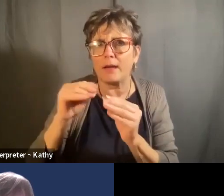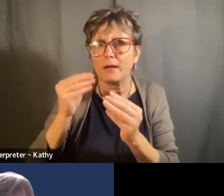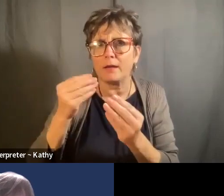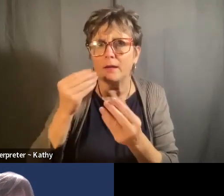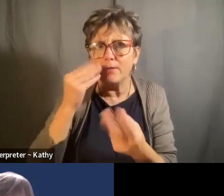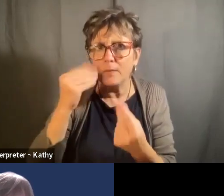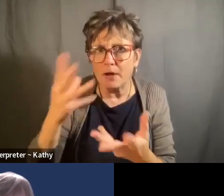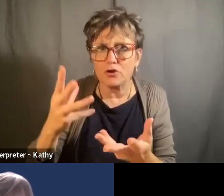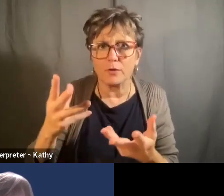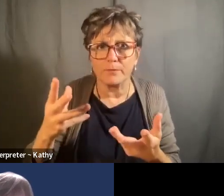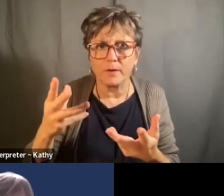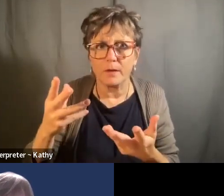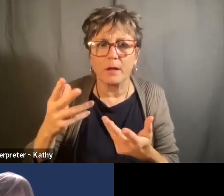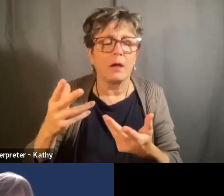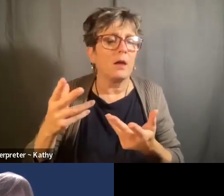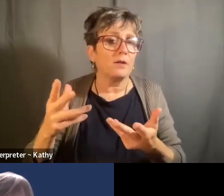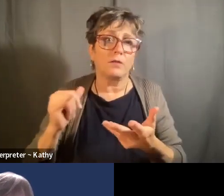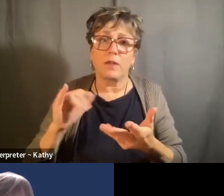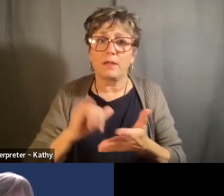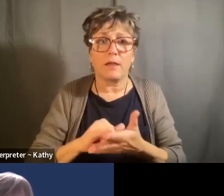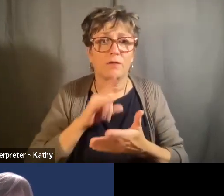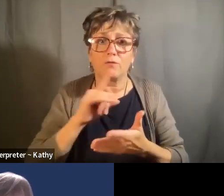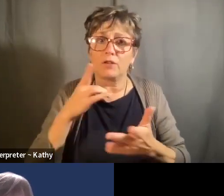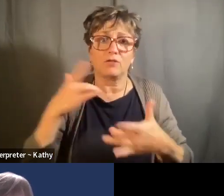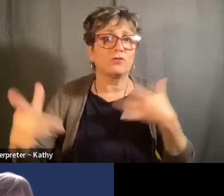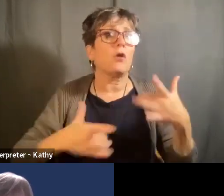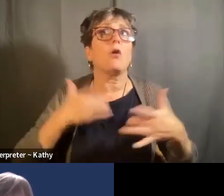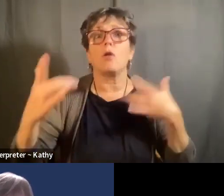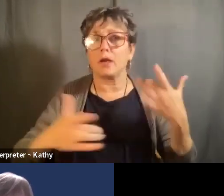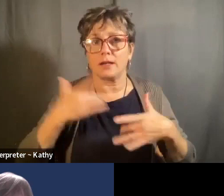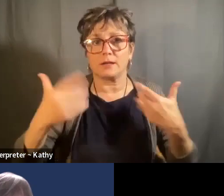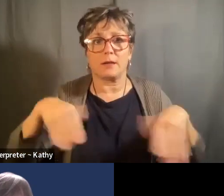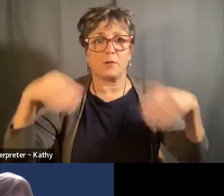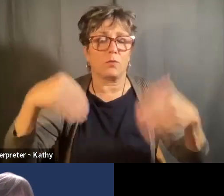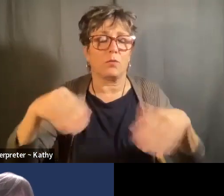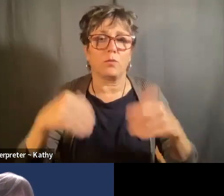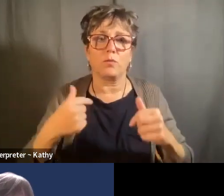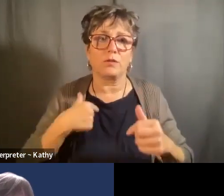um truly exciting and we're so excited to you know continue building it alongside RARE-X